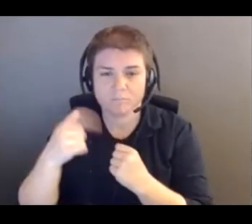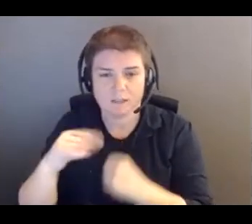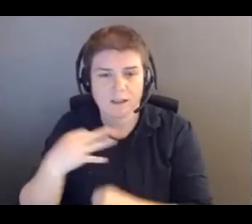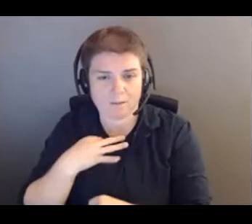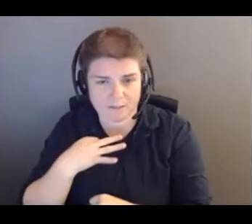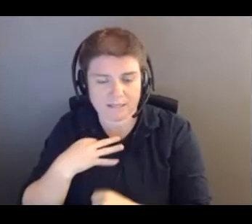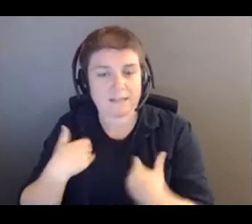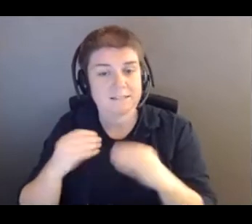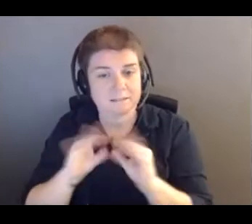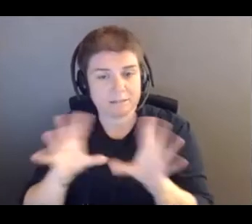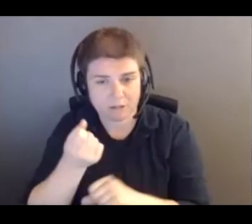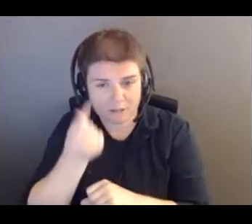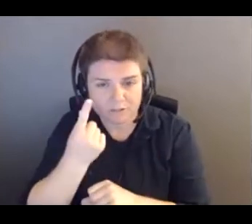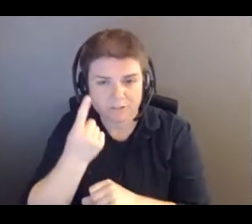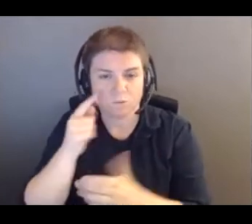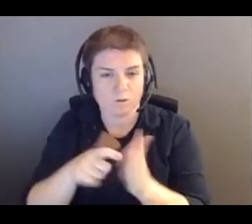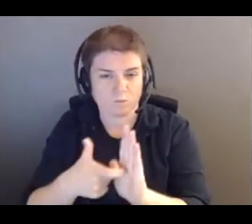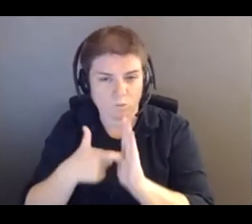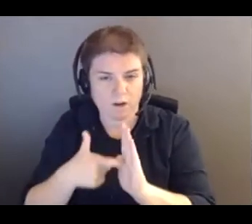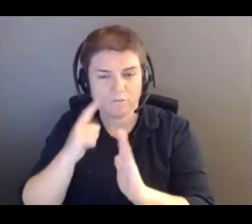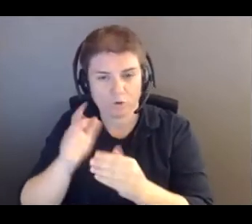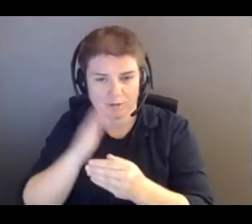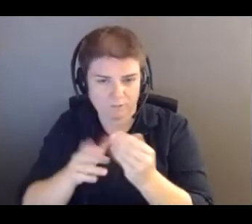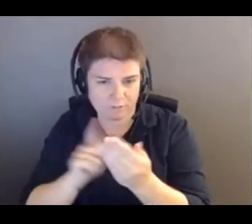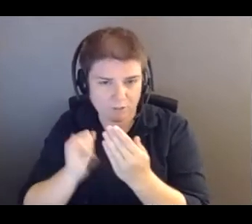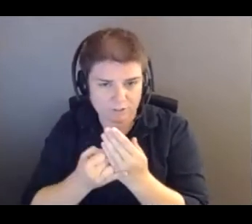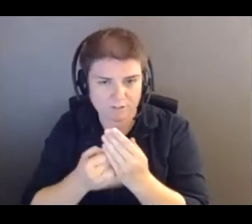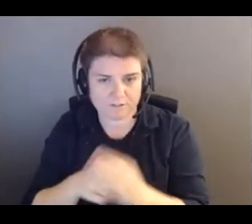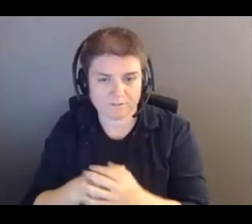clear understanding of what is required to complete the project. This is demonstrated